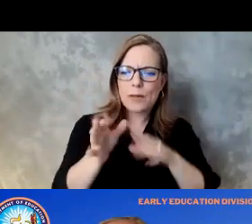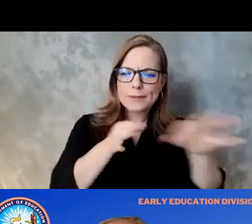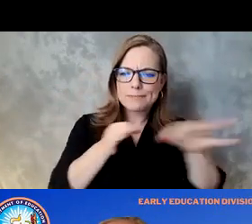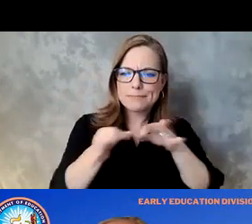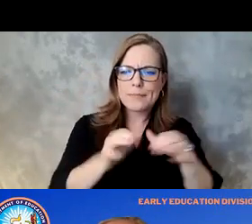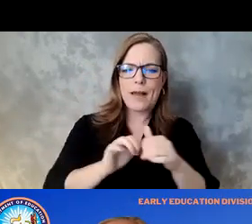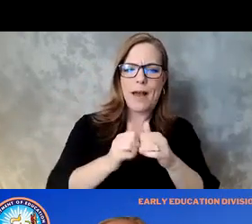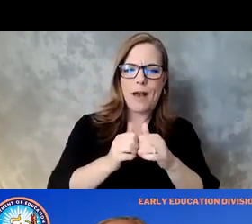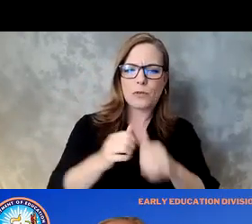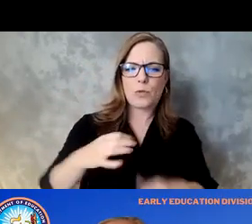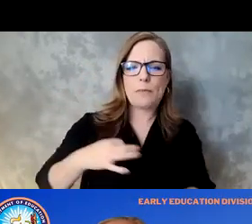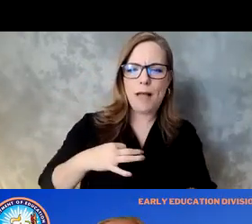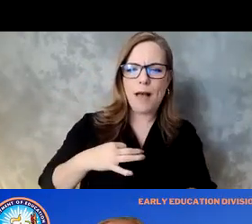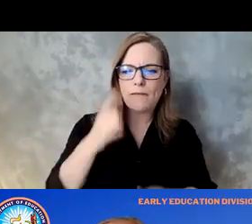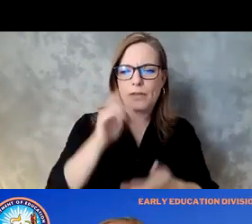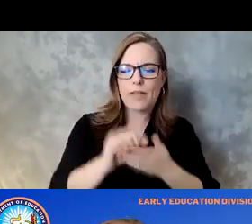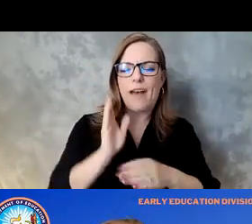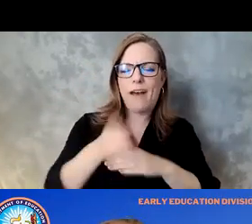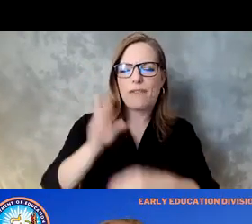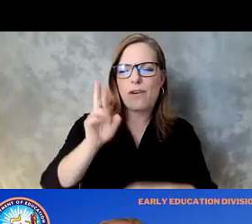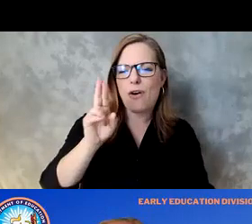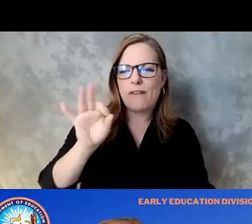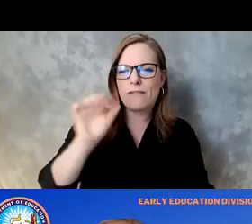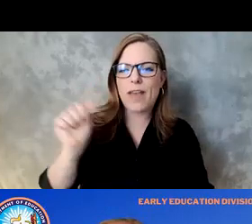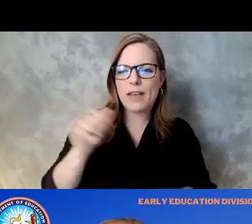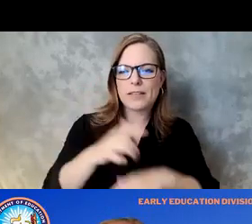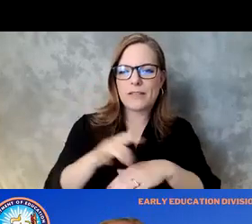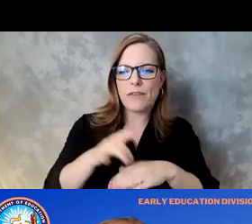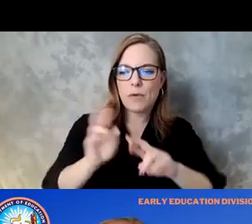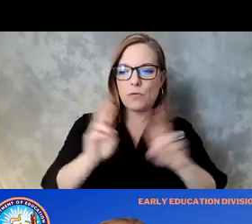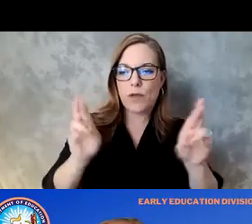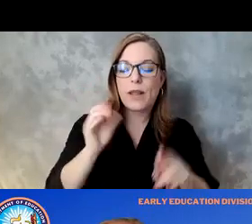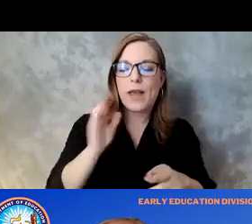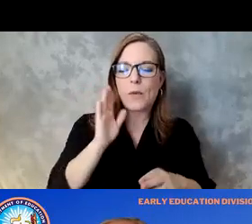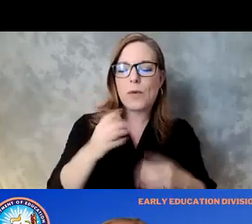the RFA is released. And we’ll also announce that webinar through our Early Education Division